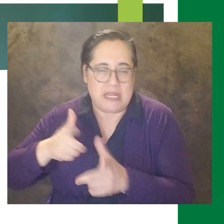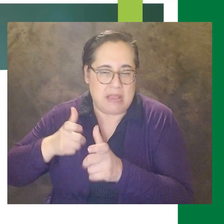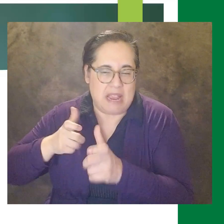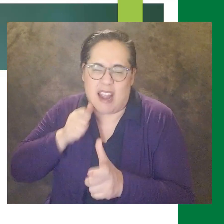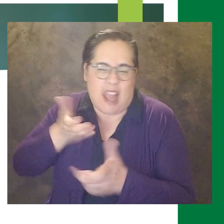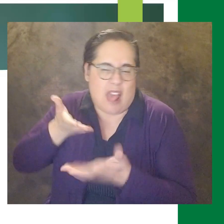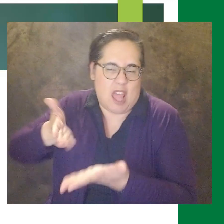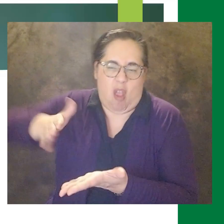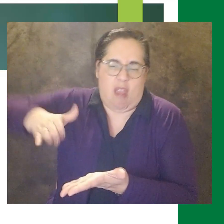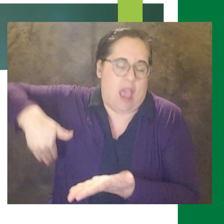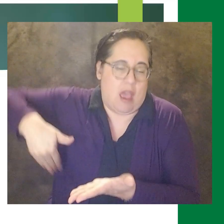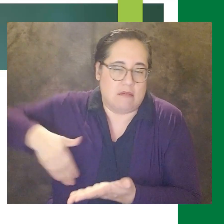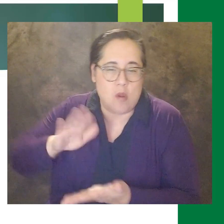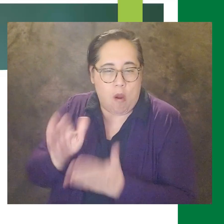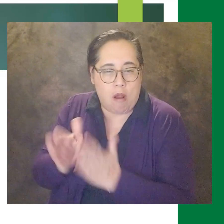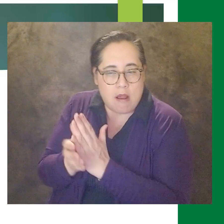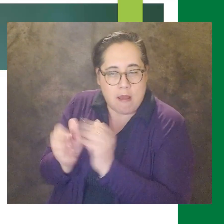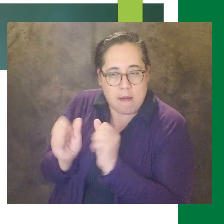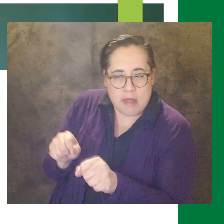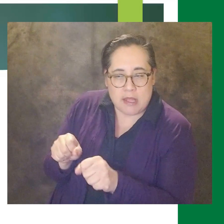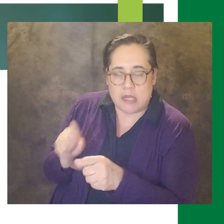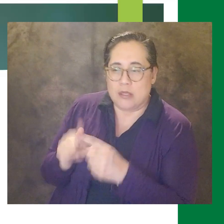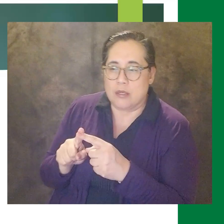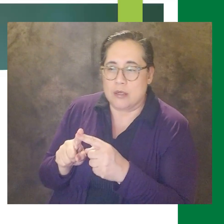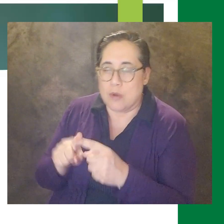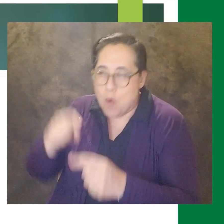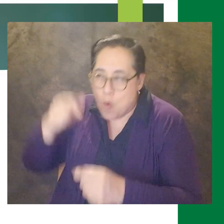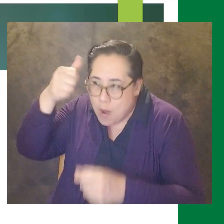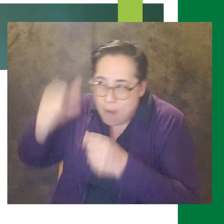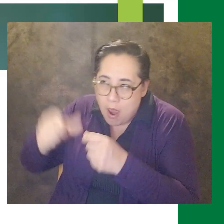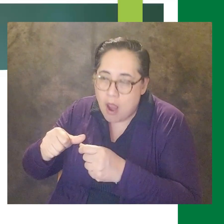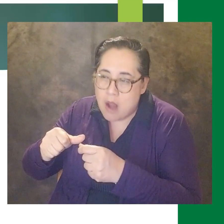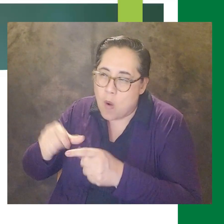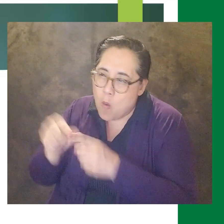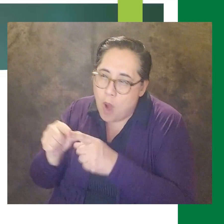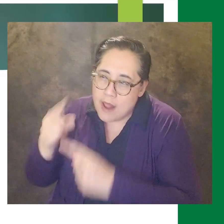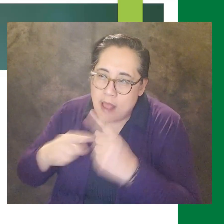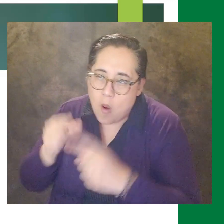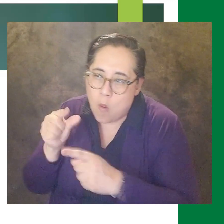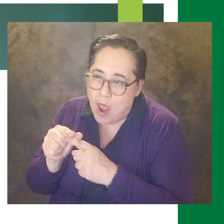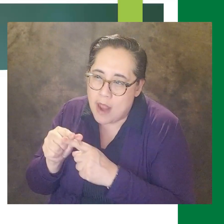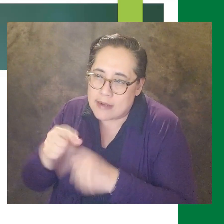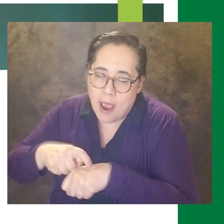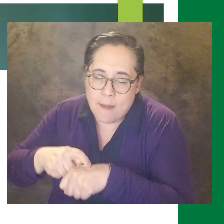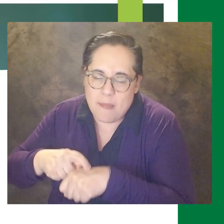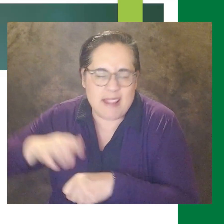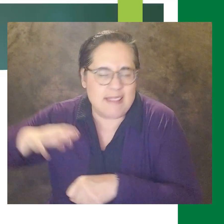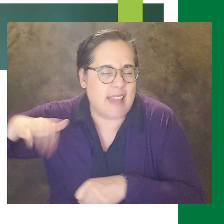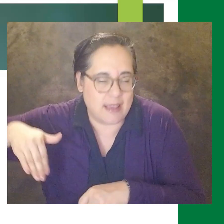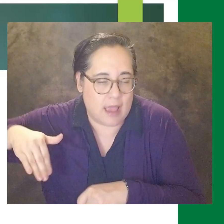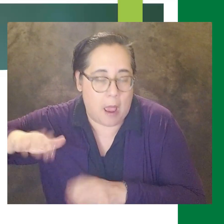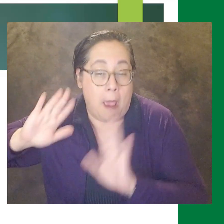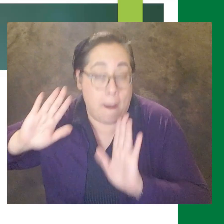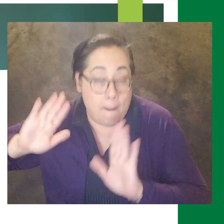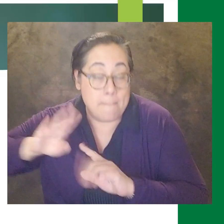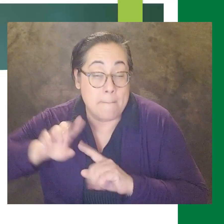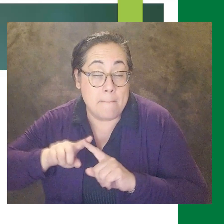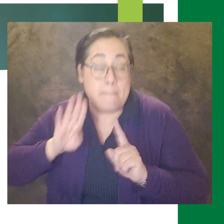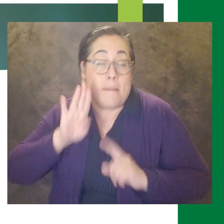your ability to recall the right signs at the right time isn't there yet. But if you just listen to the passage,